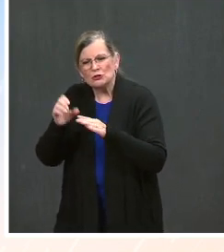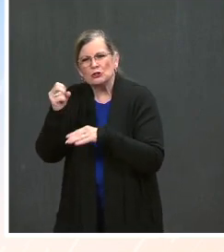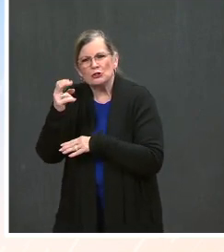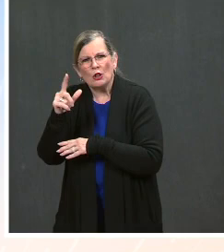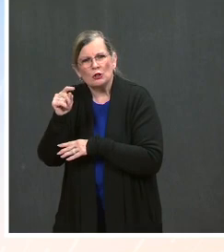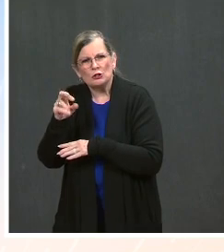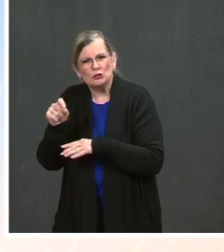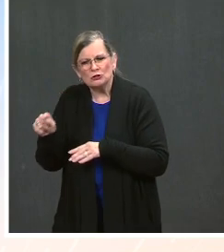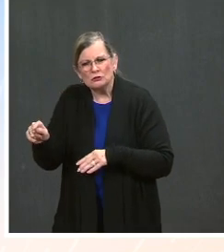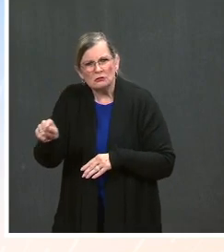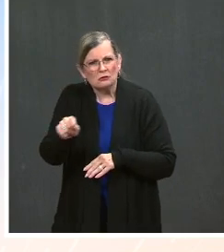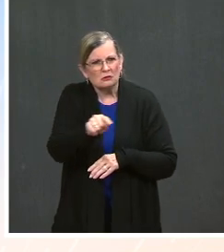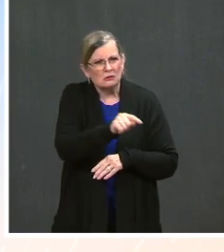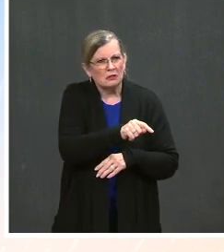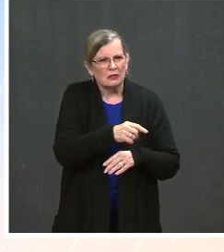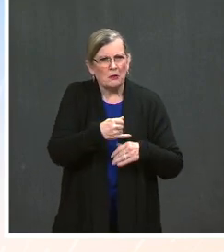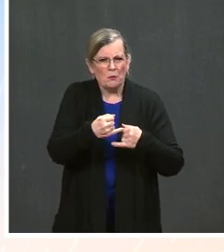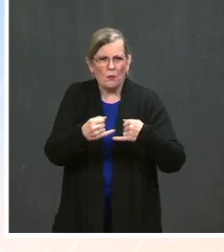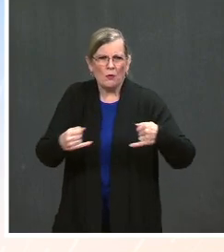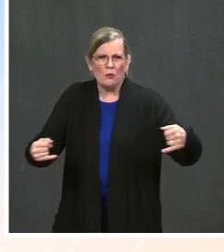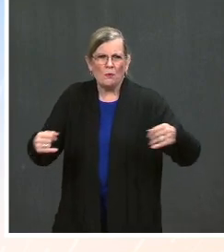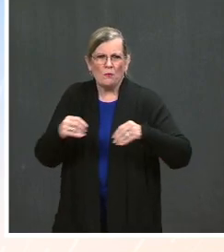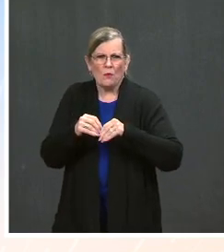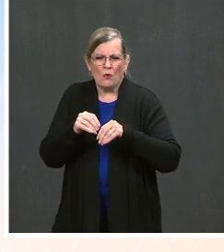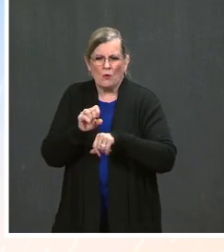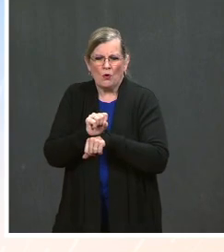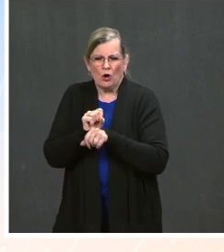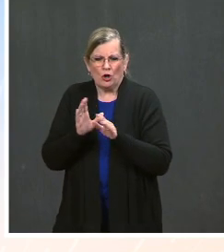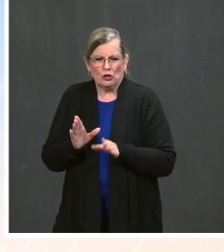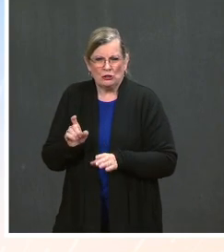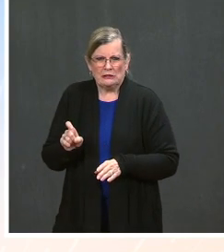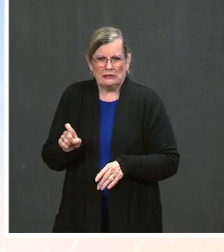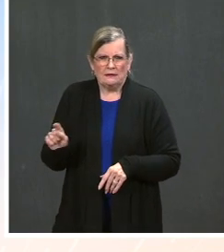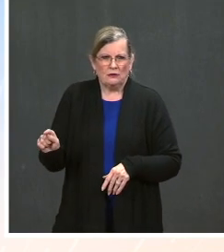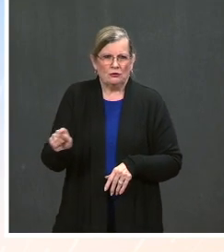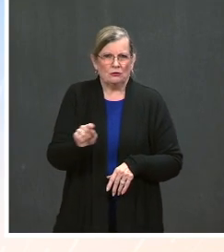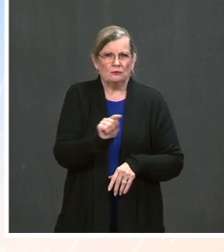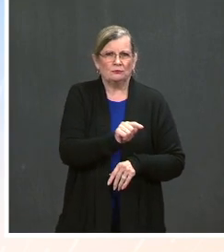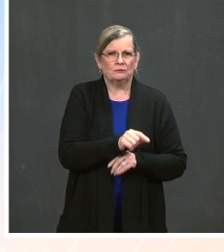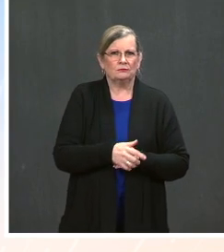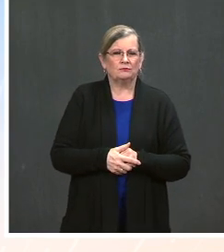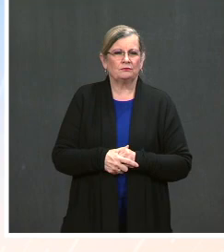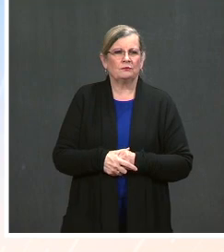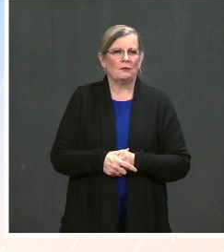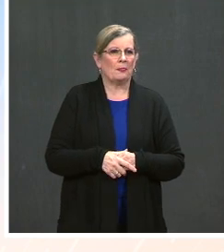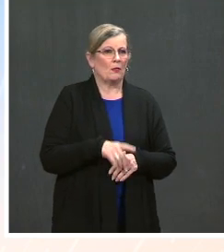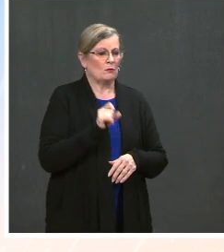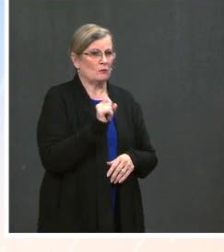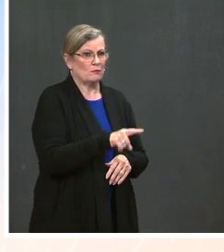but there's still certainly more work to be done. The Press: Could I ask you too, quickly, just on the Georgia law? I had a conversation with the lawyer